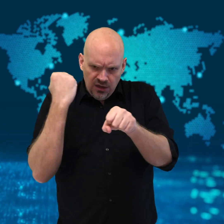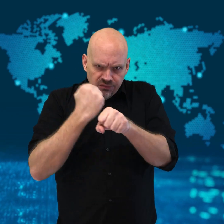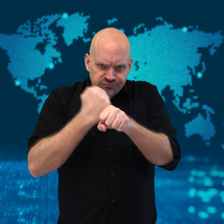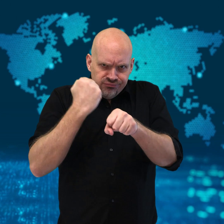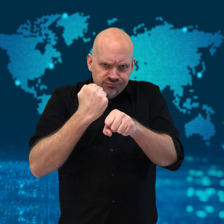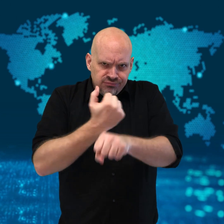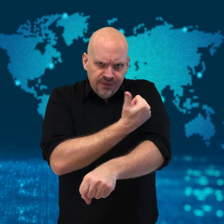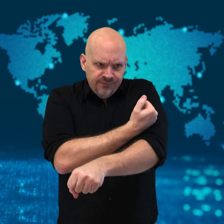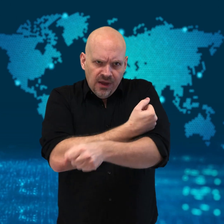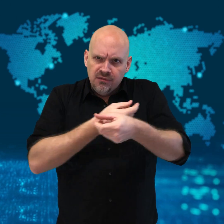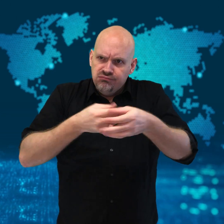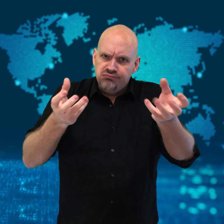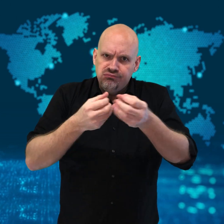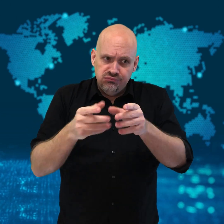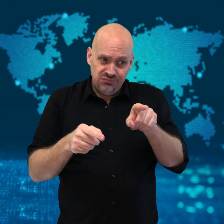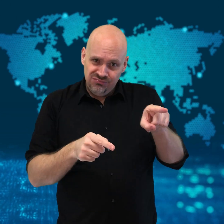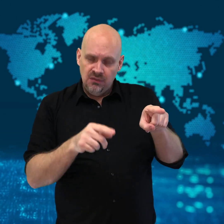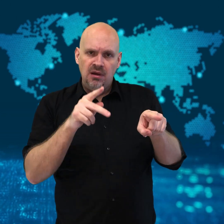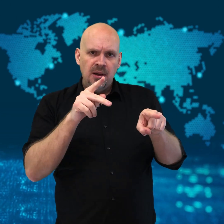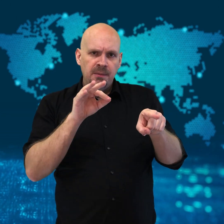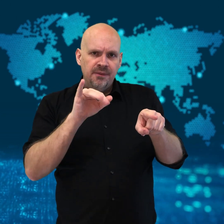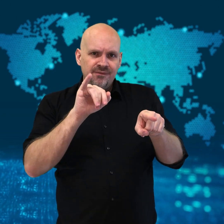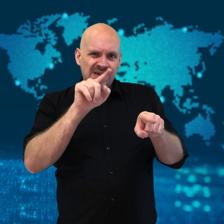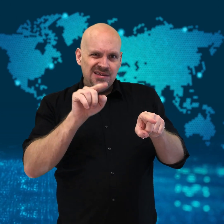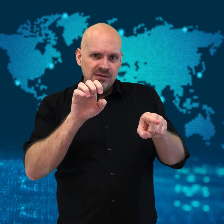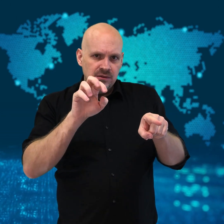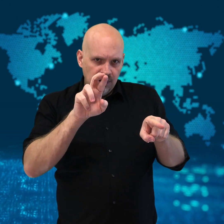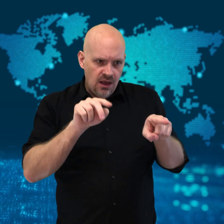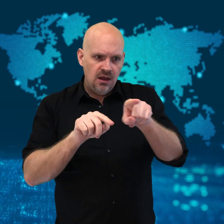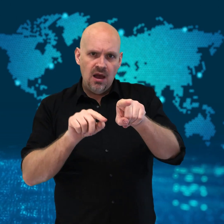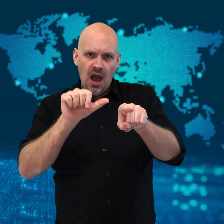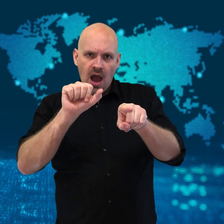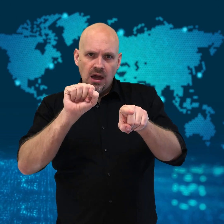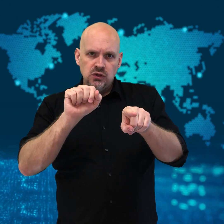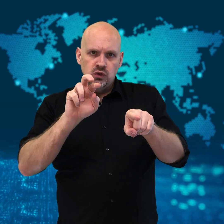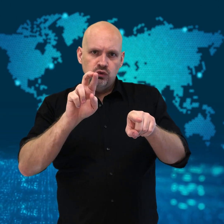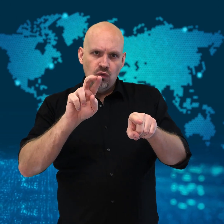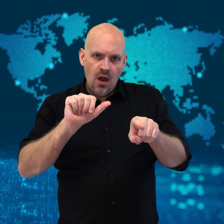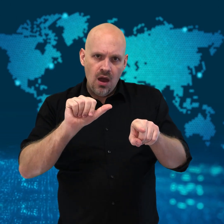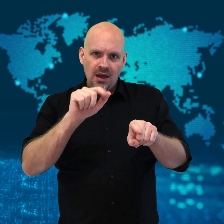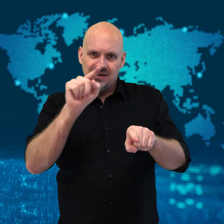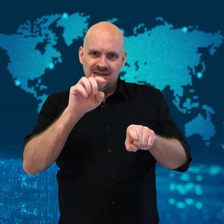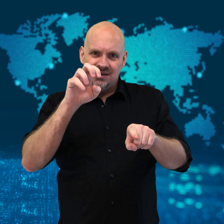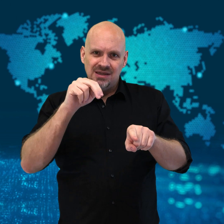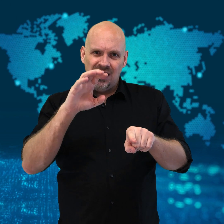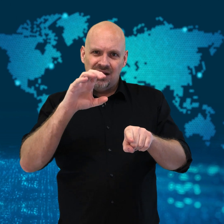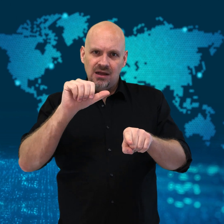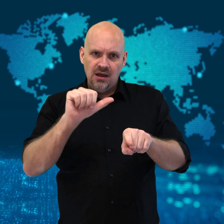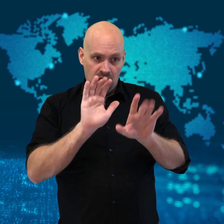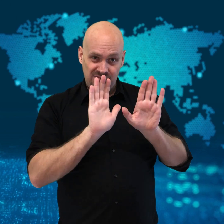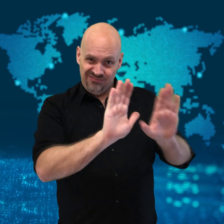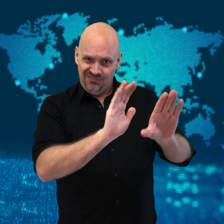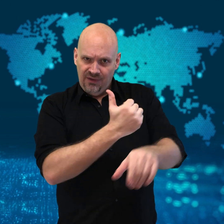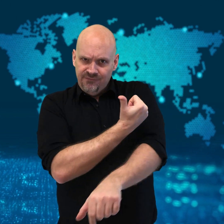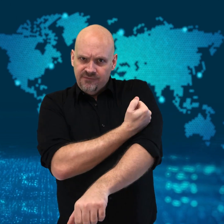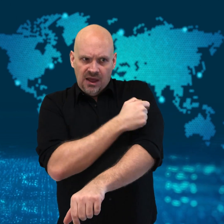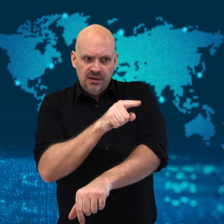and AstraZeneca vaccines are highly effective.